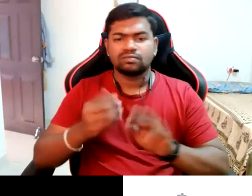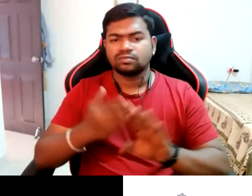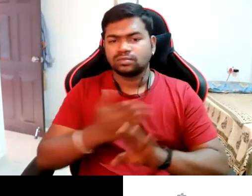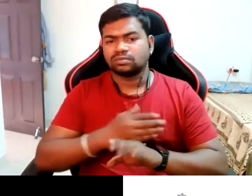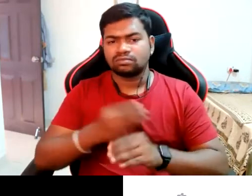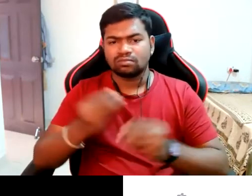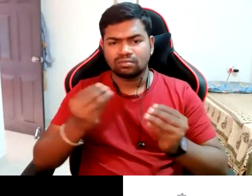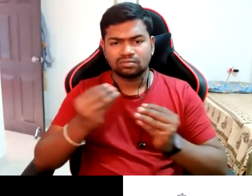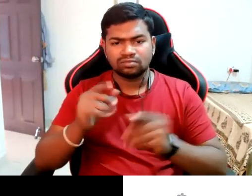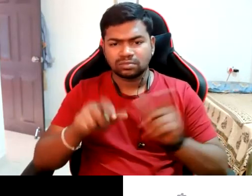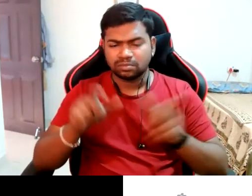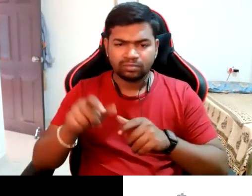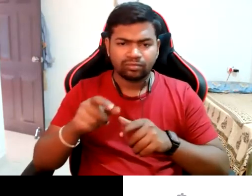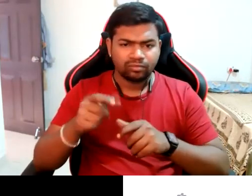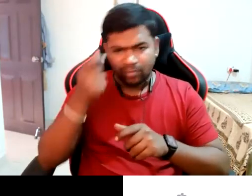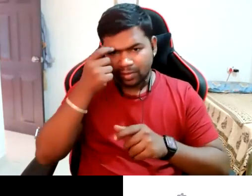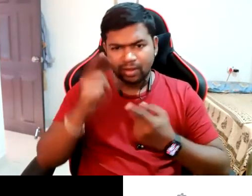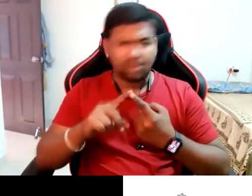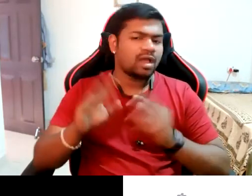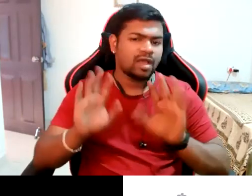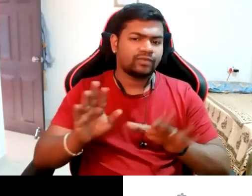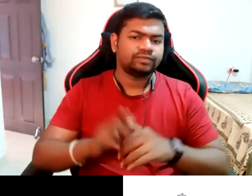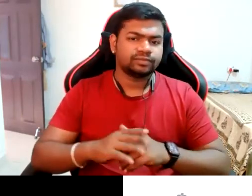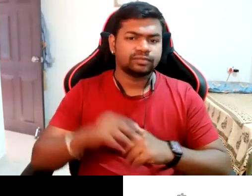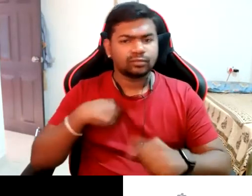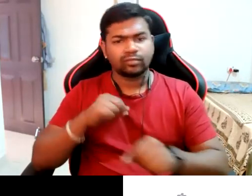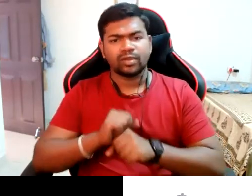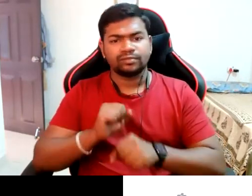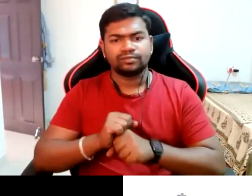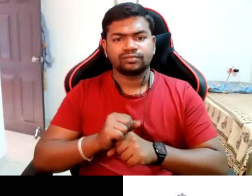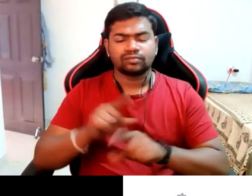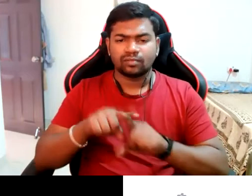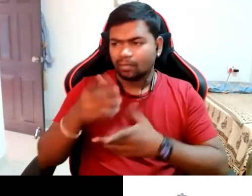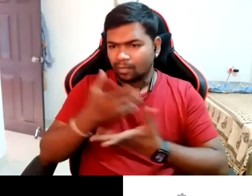i sensitise his team members and recently he had some issues